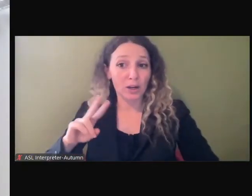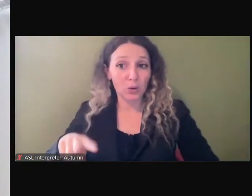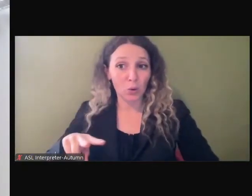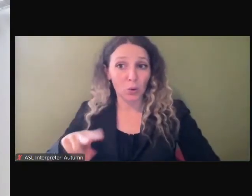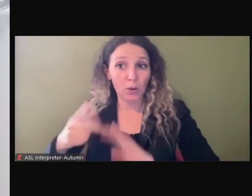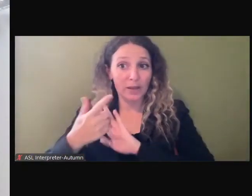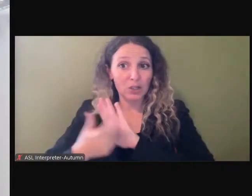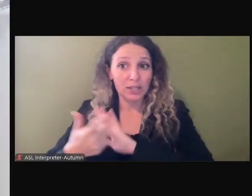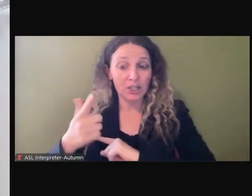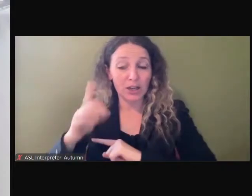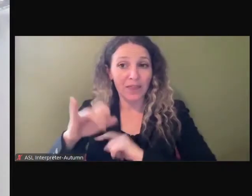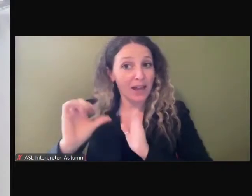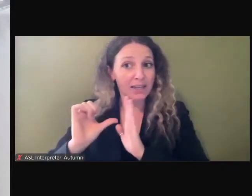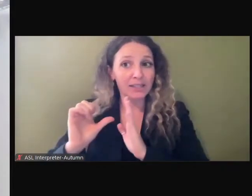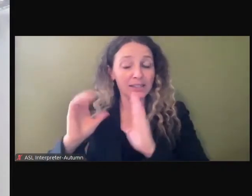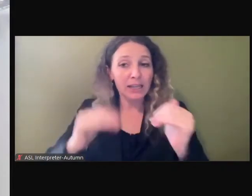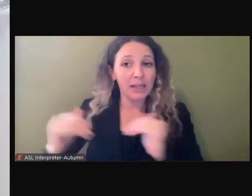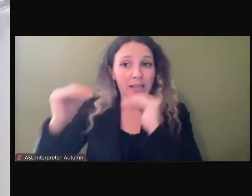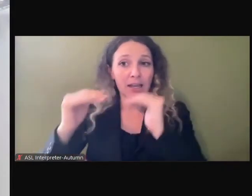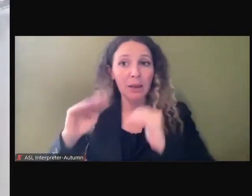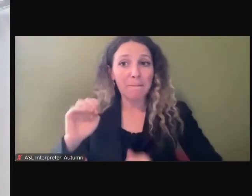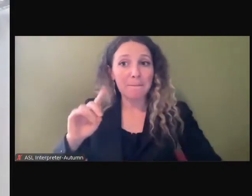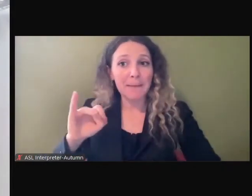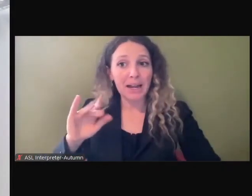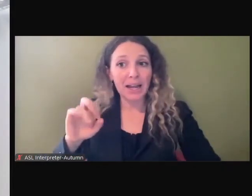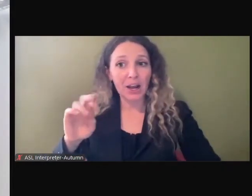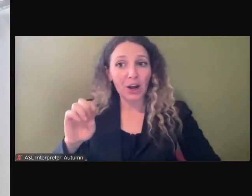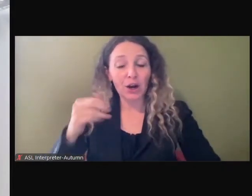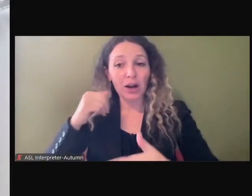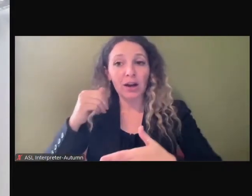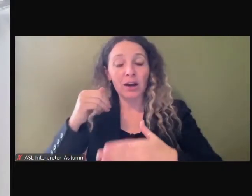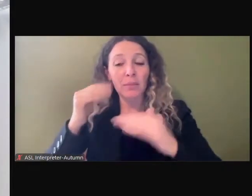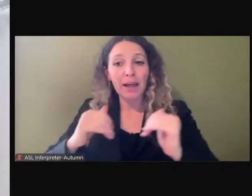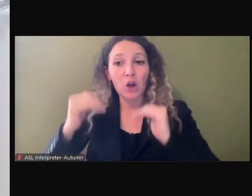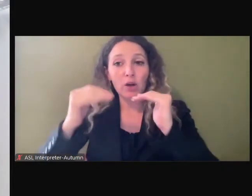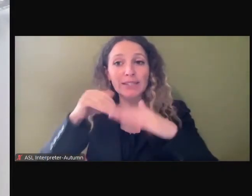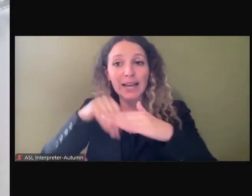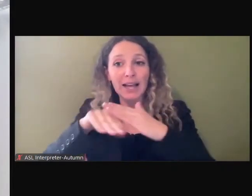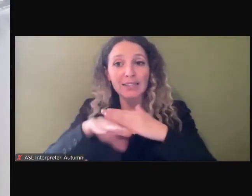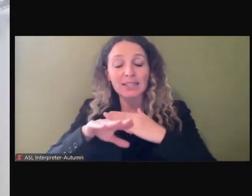which has enhanced Medicare by increasing access the number of providers eligible to